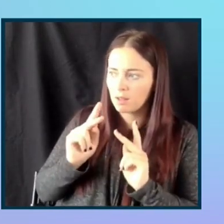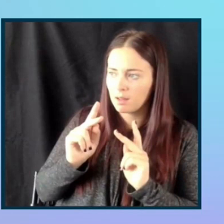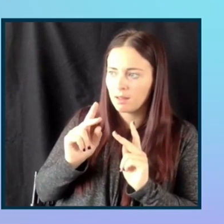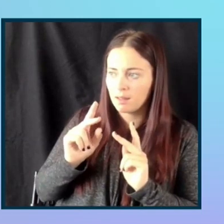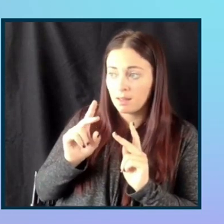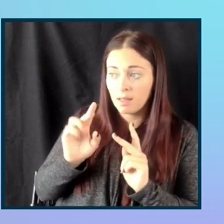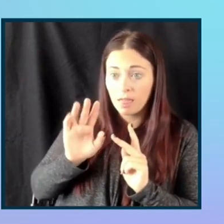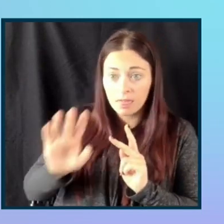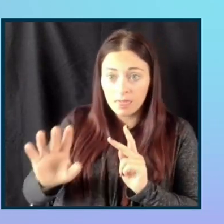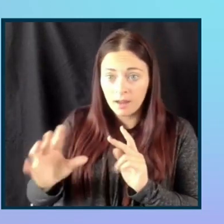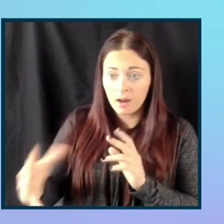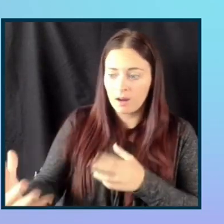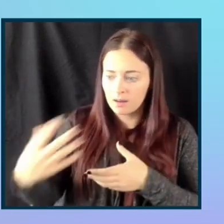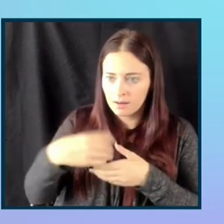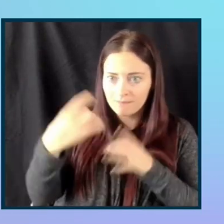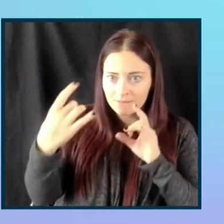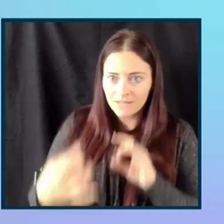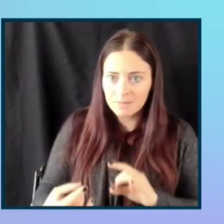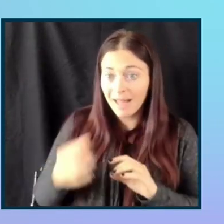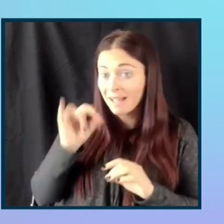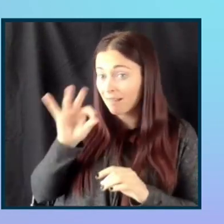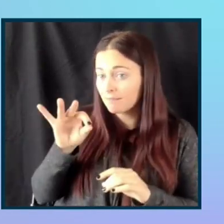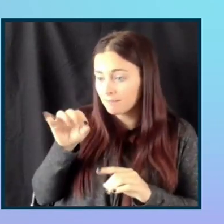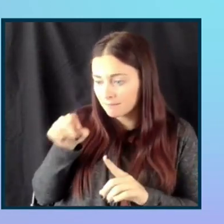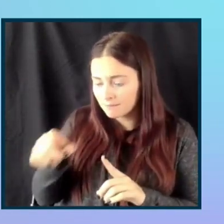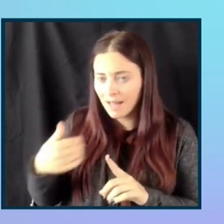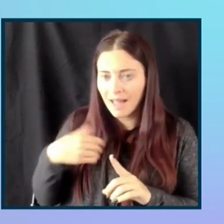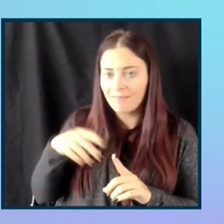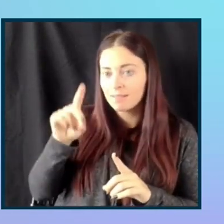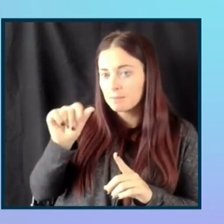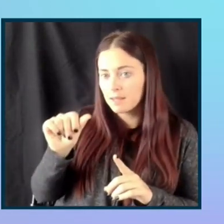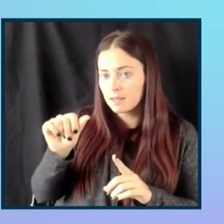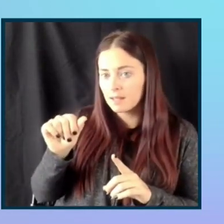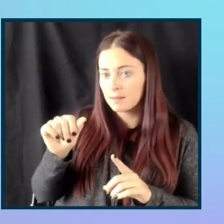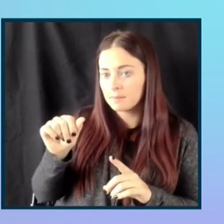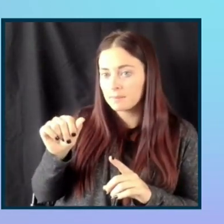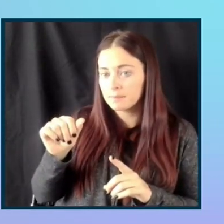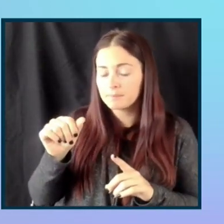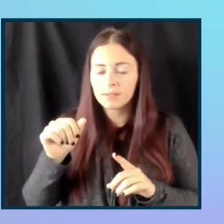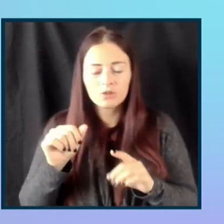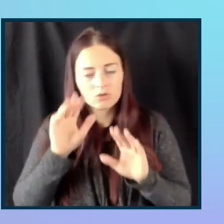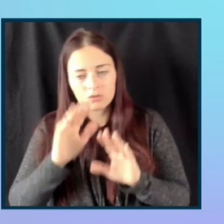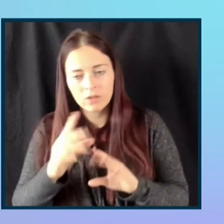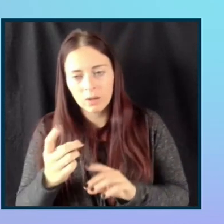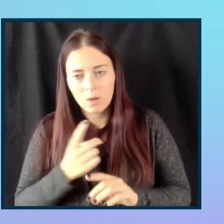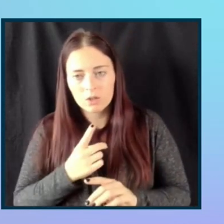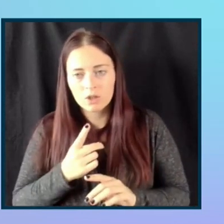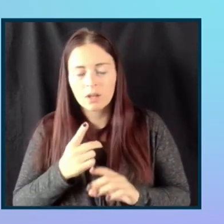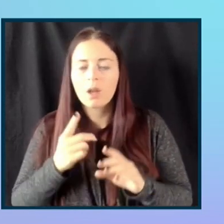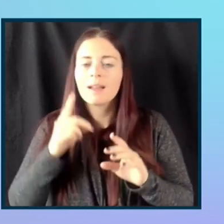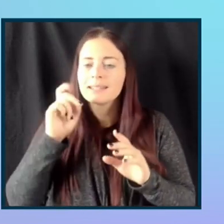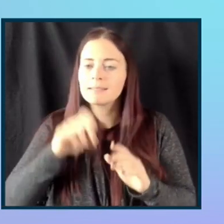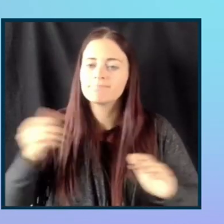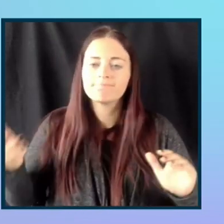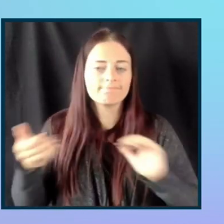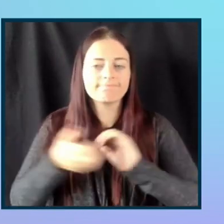That is a brilliant question. Co-creation is the answer, and also don't assume that we should be creating it.